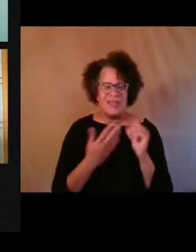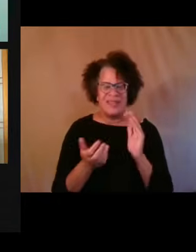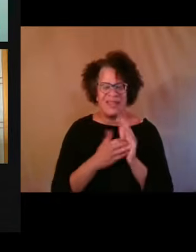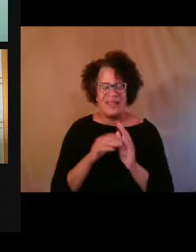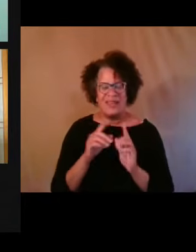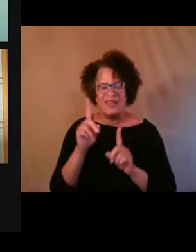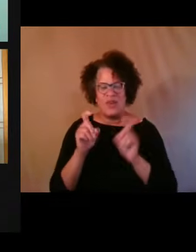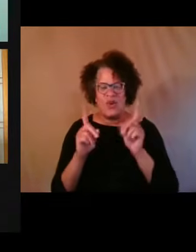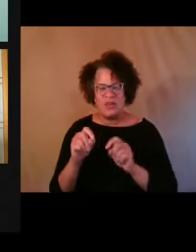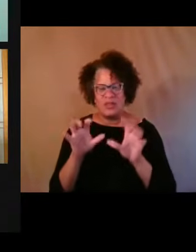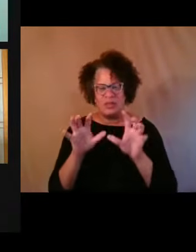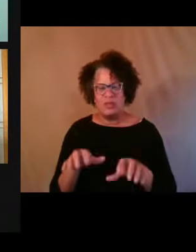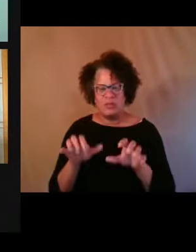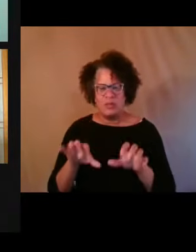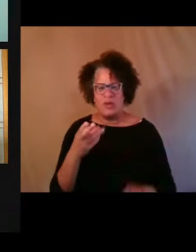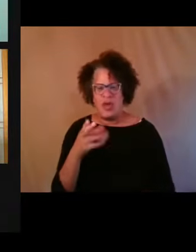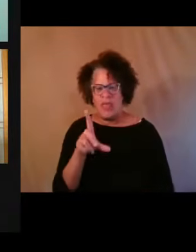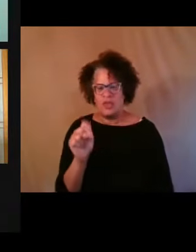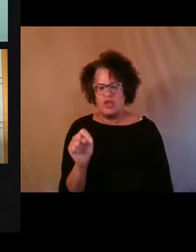and we will get to that.